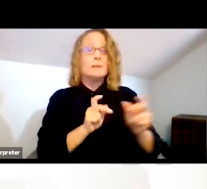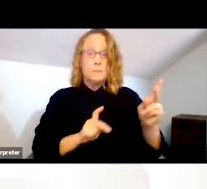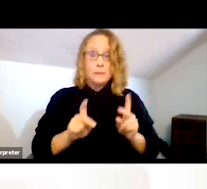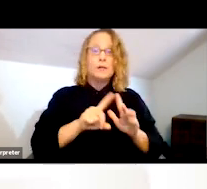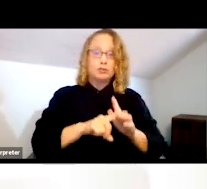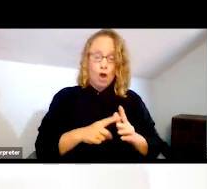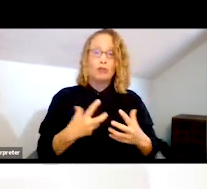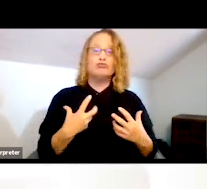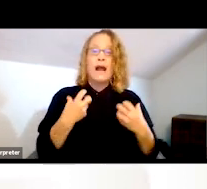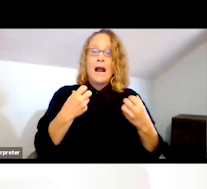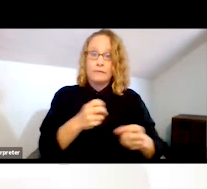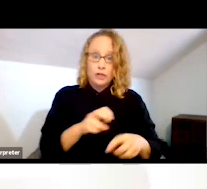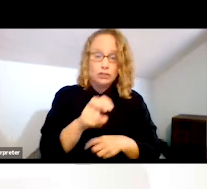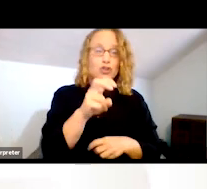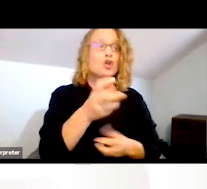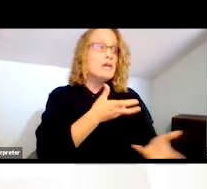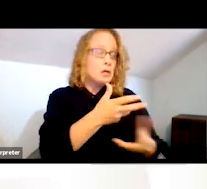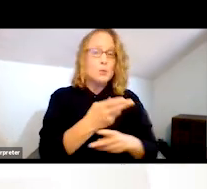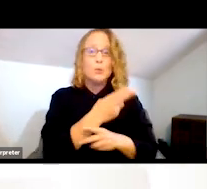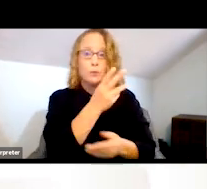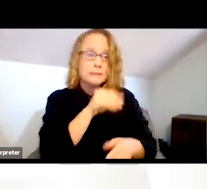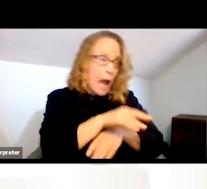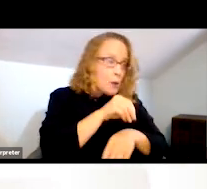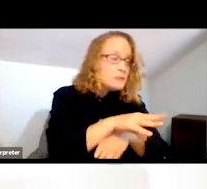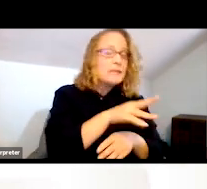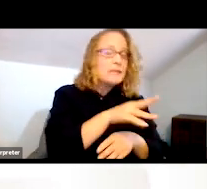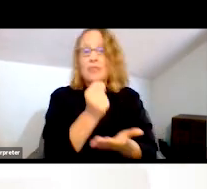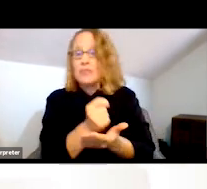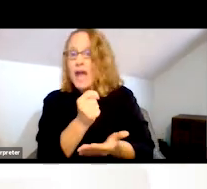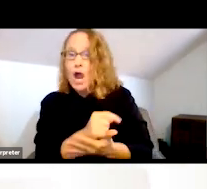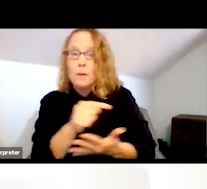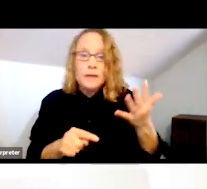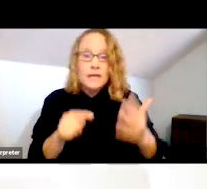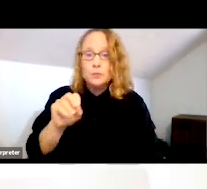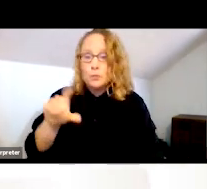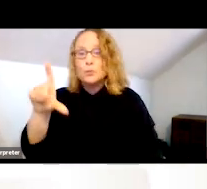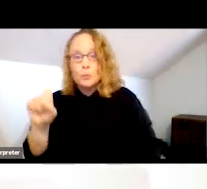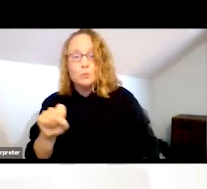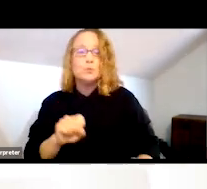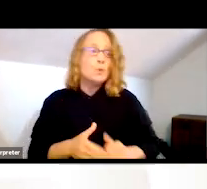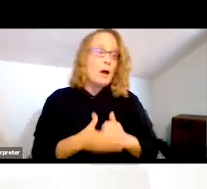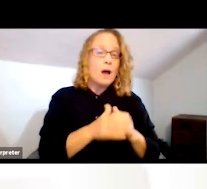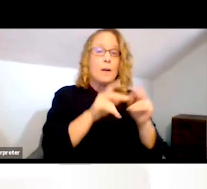And I'm saying that as a clinician who gets up every day and works through the process